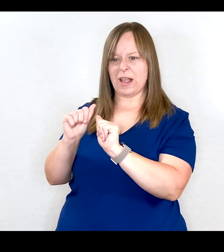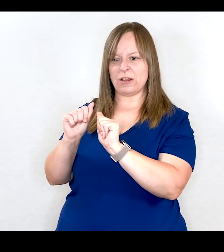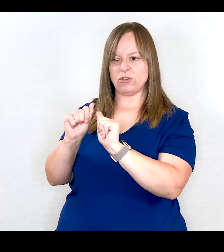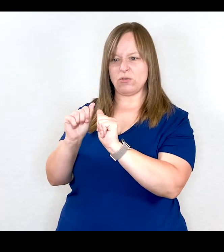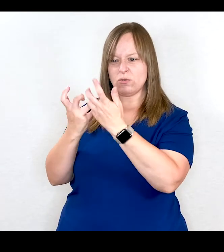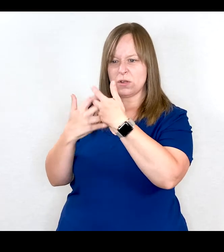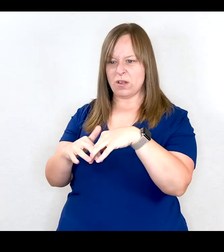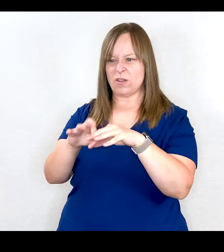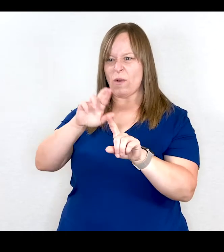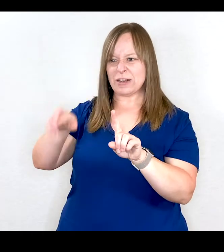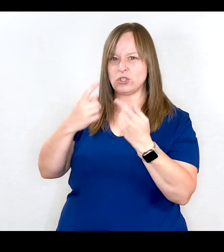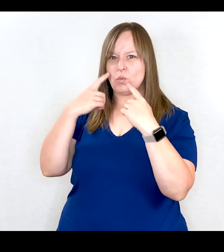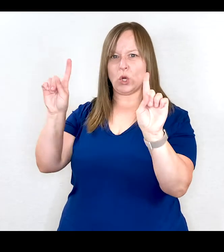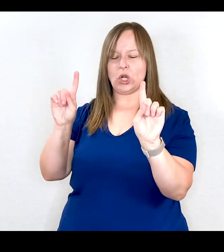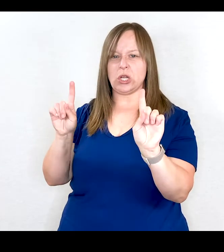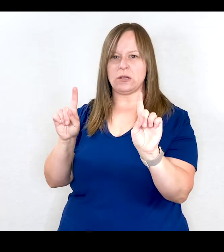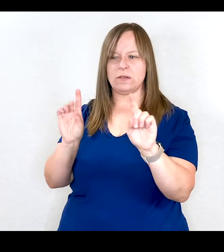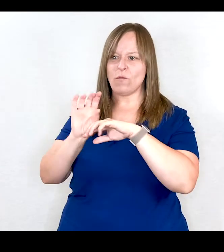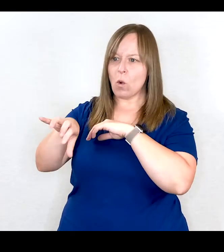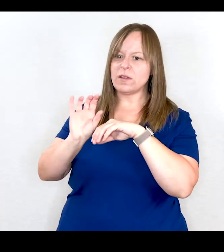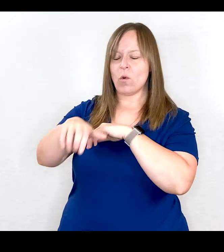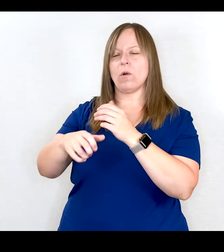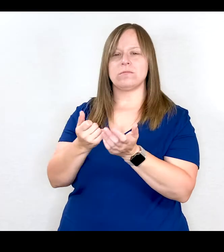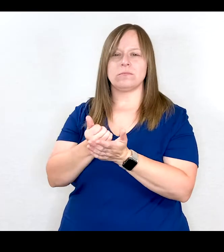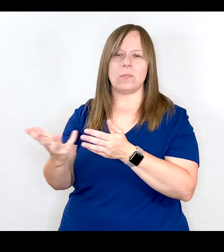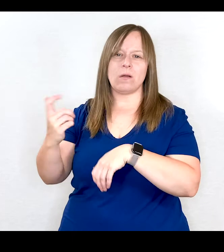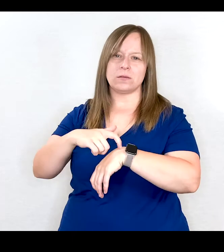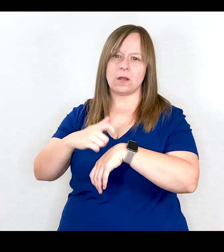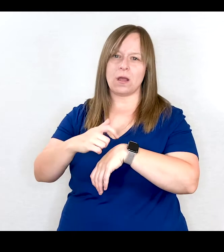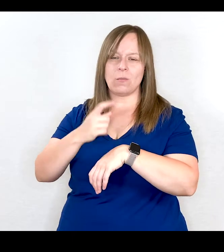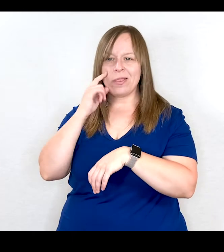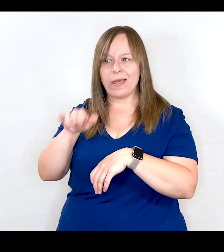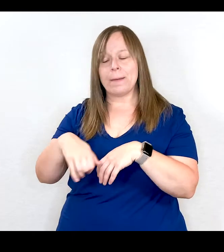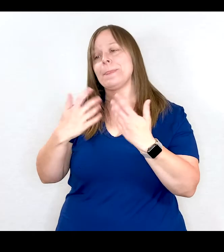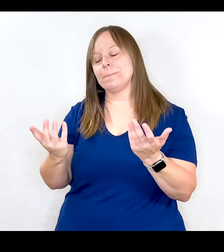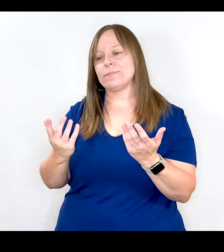still trying to make the provider in Rochester work. So there was some time lost with that